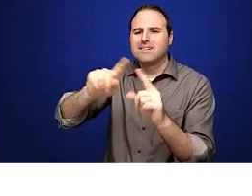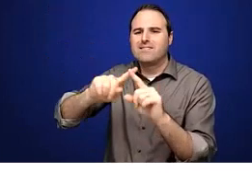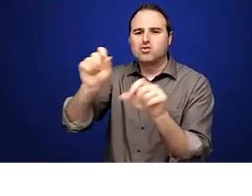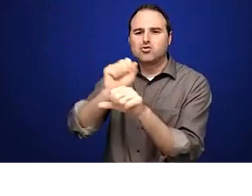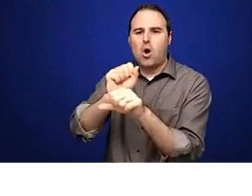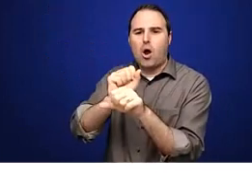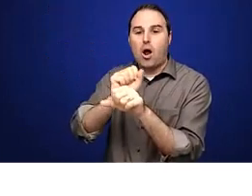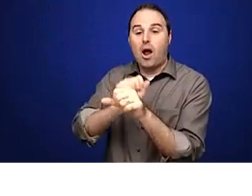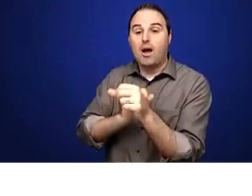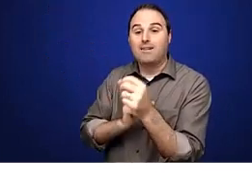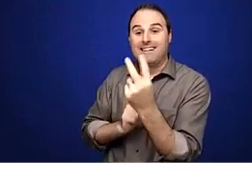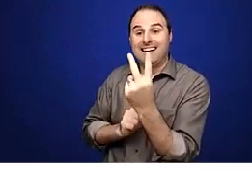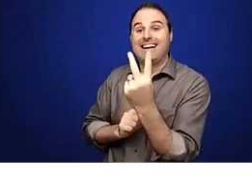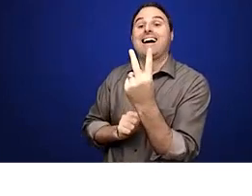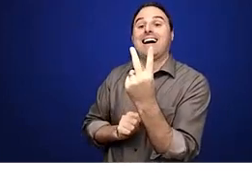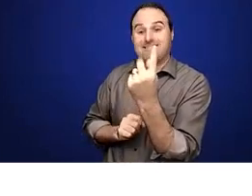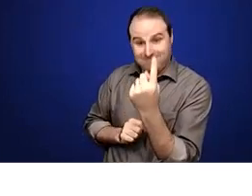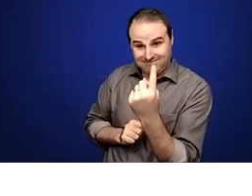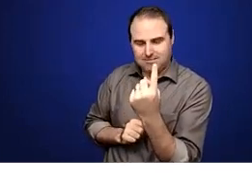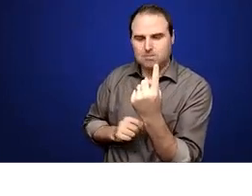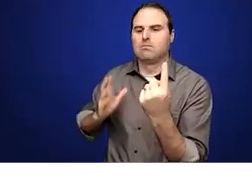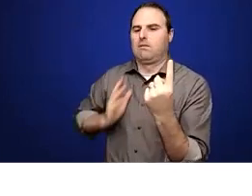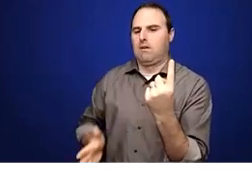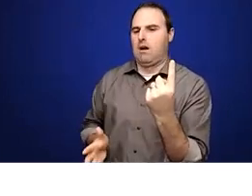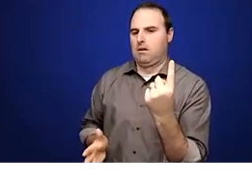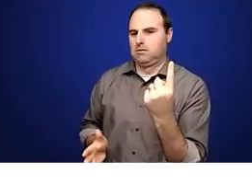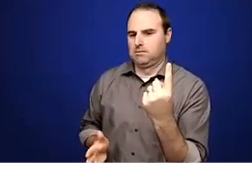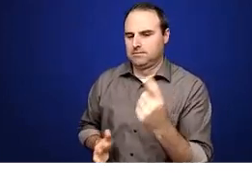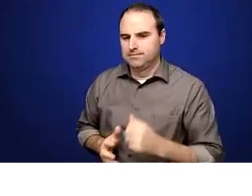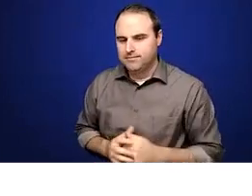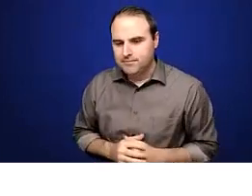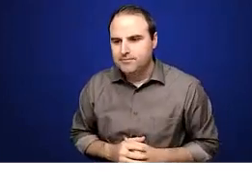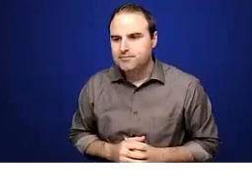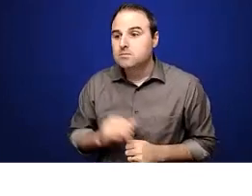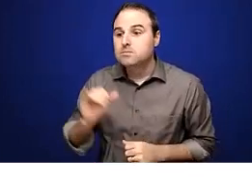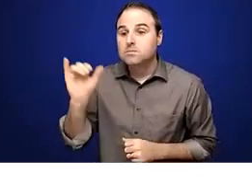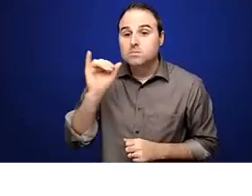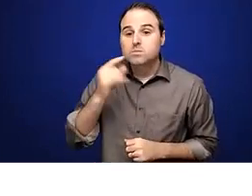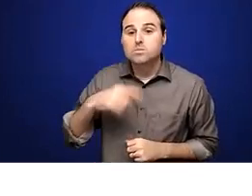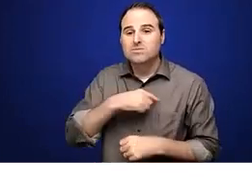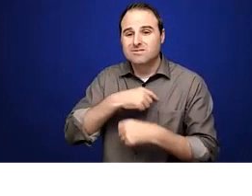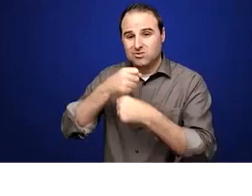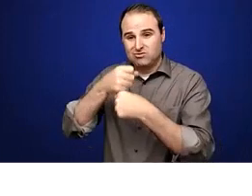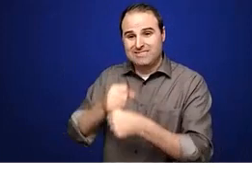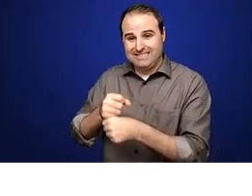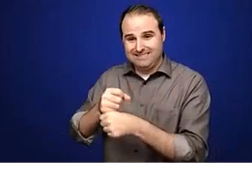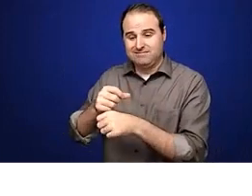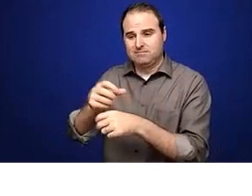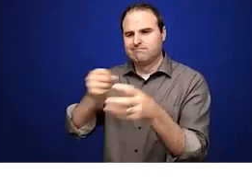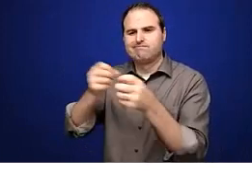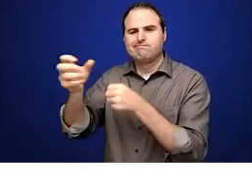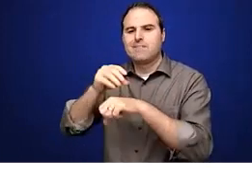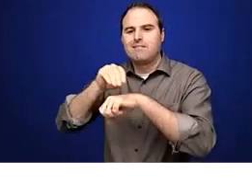We also created an advisory committee in 2021, which was comprised of five